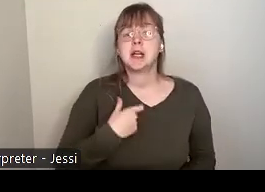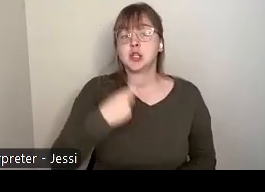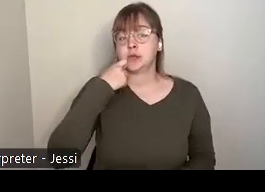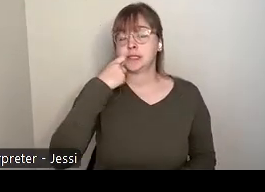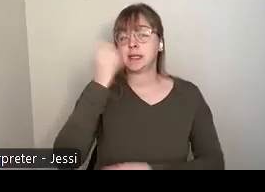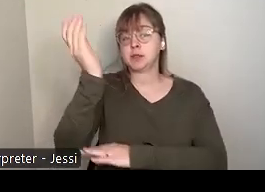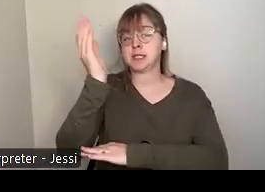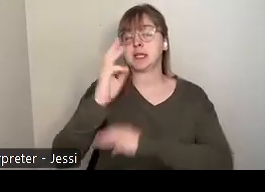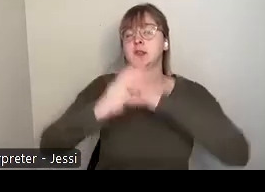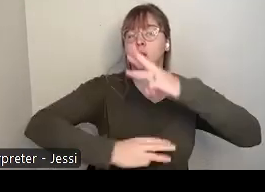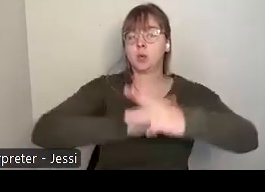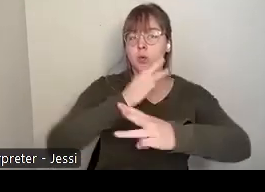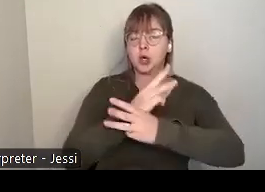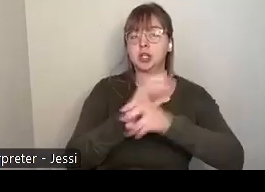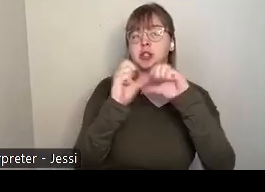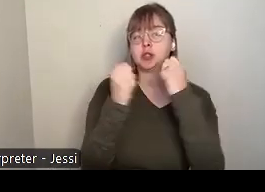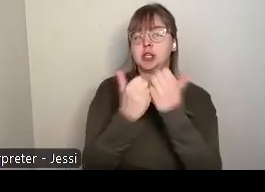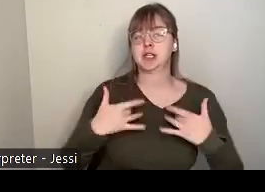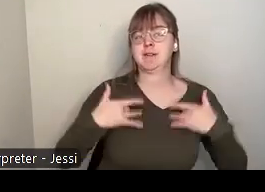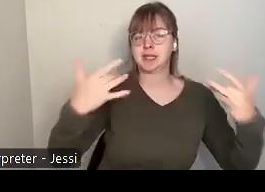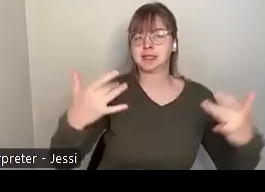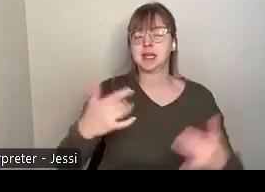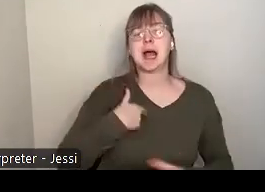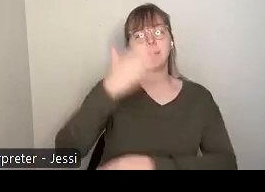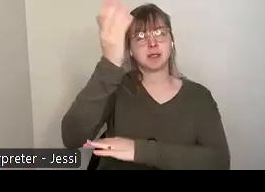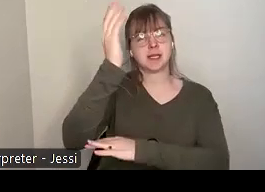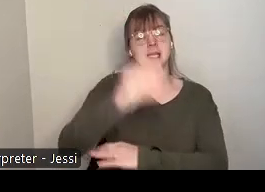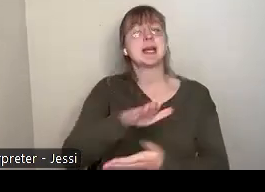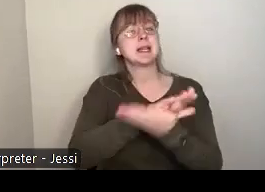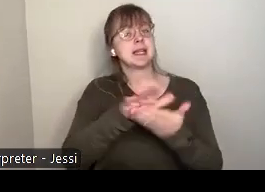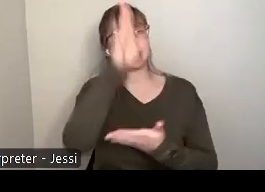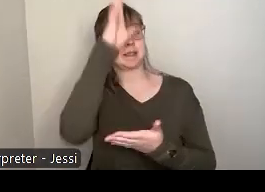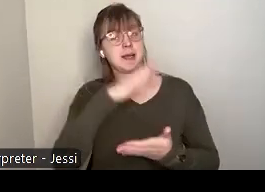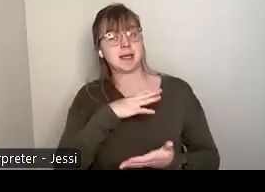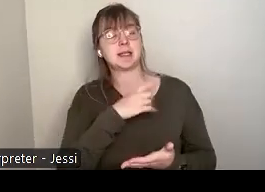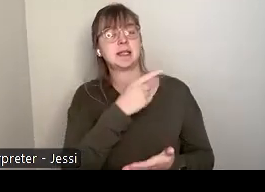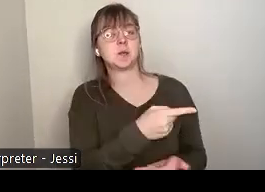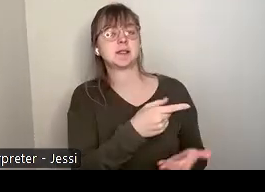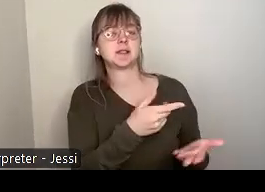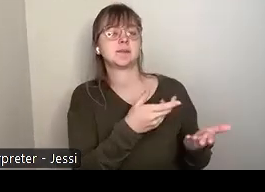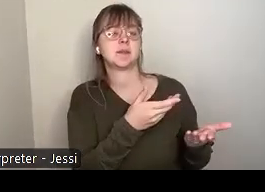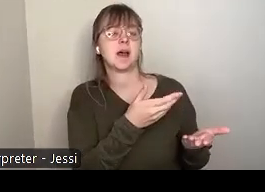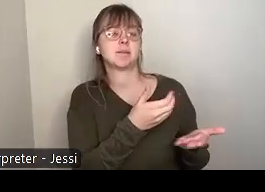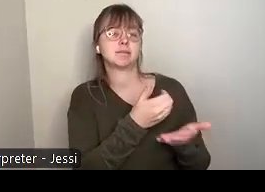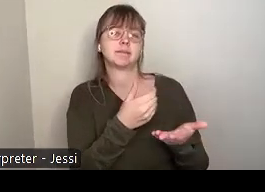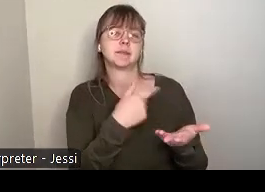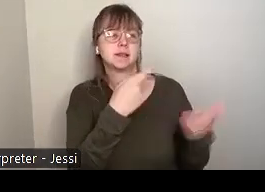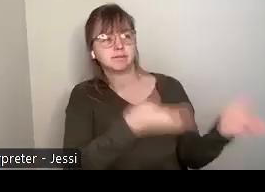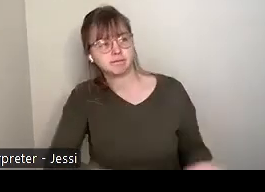infant mental health the nice man who was allowing me to get on the plane to leave Dublin said um